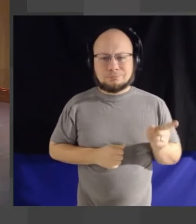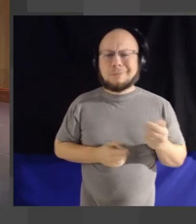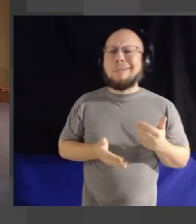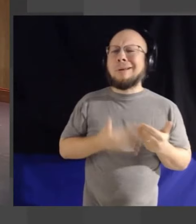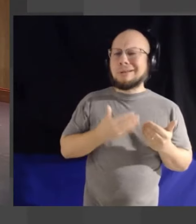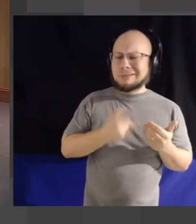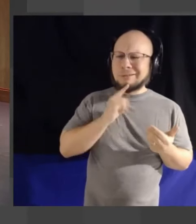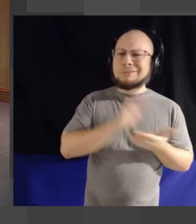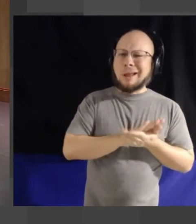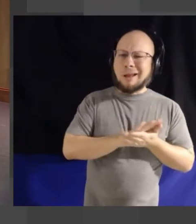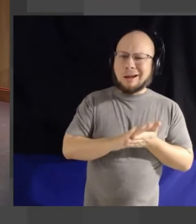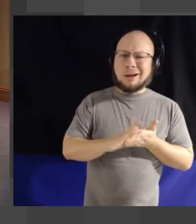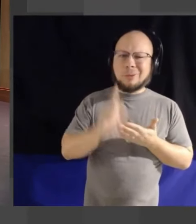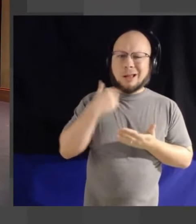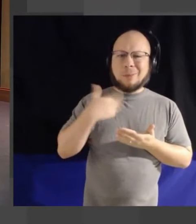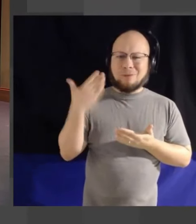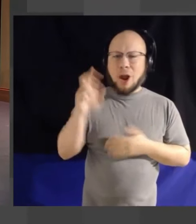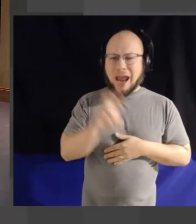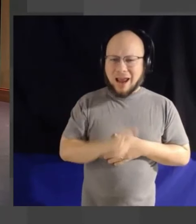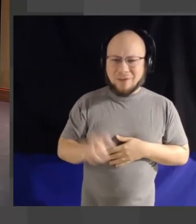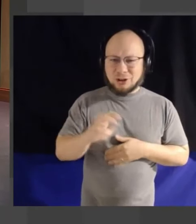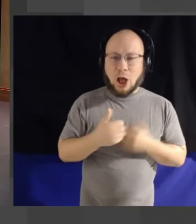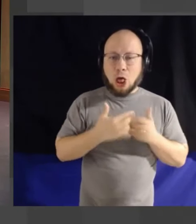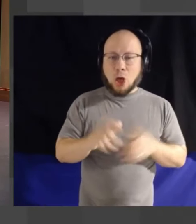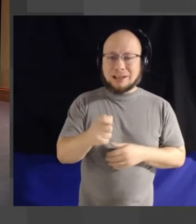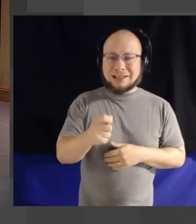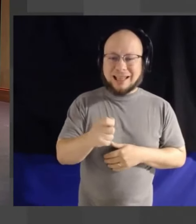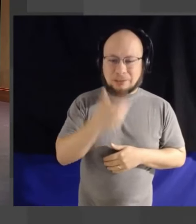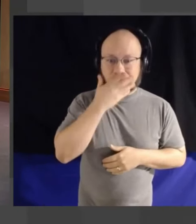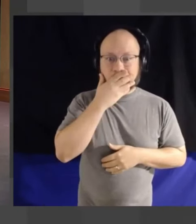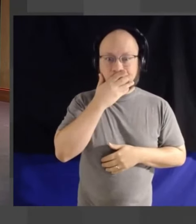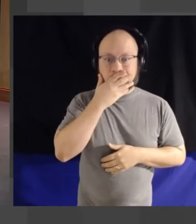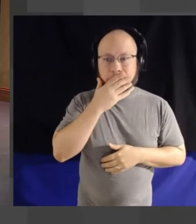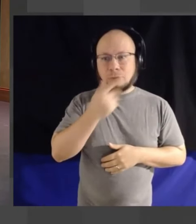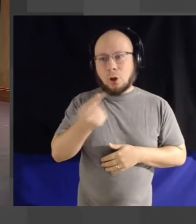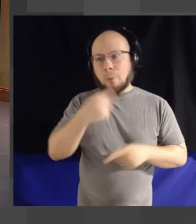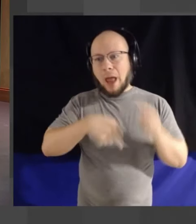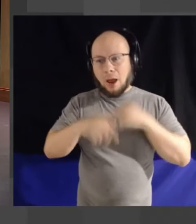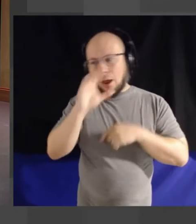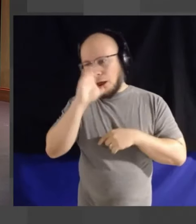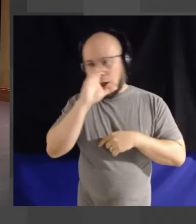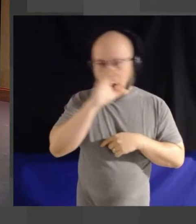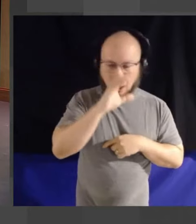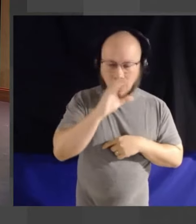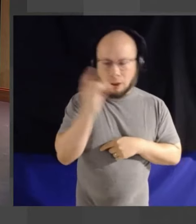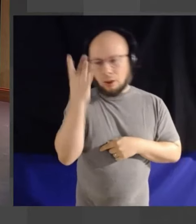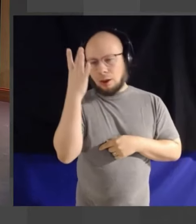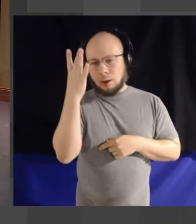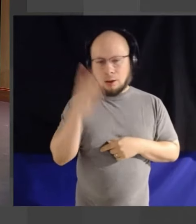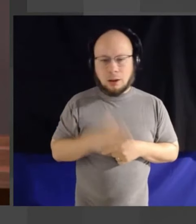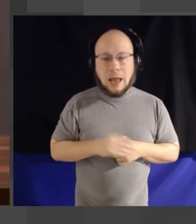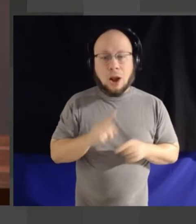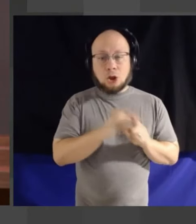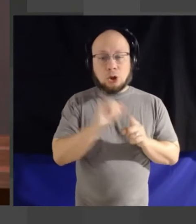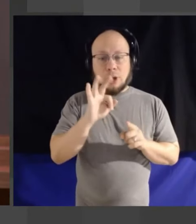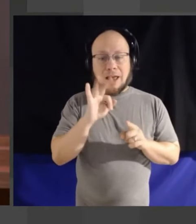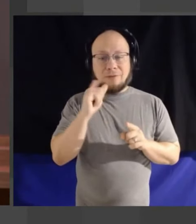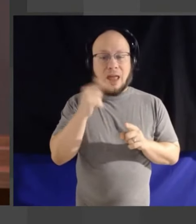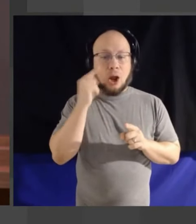THAT MAKES IT SUPER EASY BECAUSE I'VE DEFINITELY BEEN IN AN ADVENTURE MAP AND I'VE LOST THE KEY ON ACCIDENT AND THEN I HAD TO GO AND TRY TO FIX THAT.